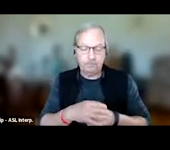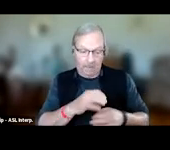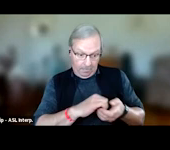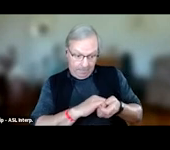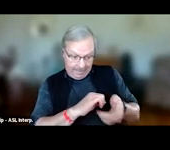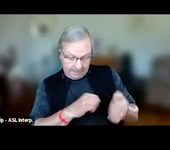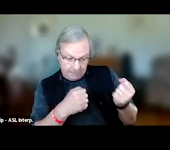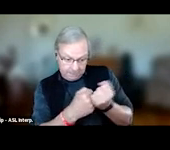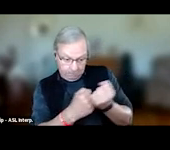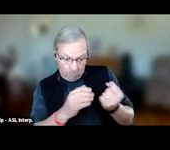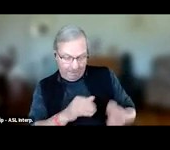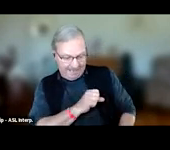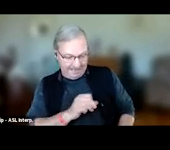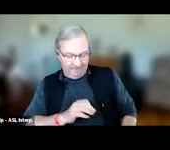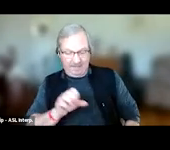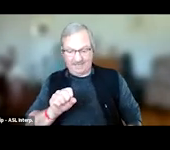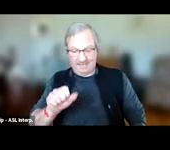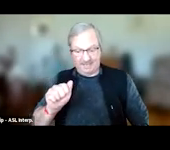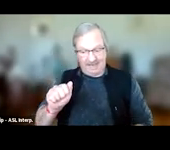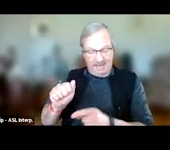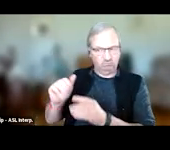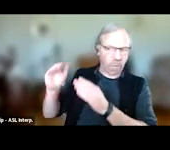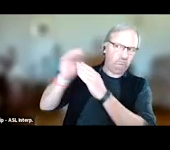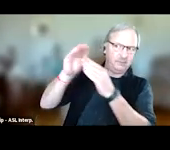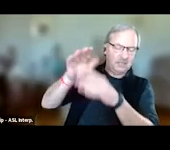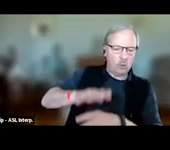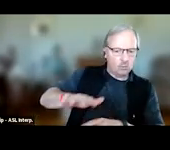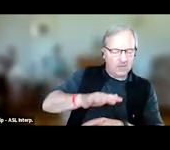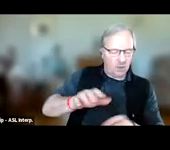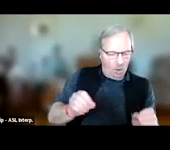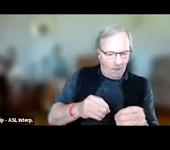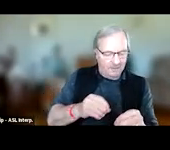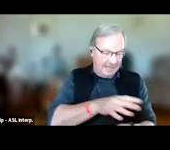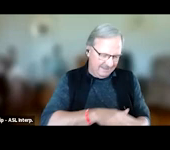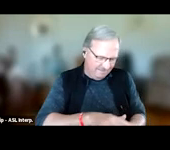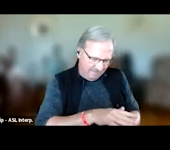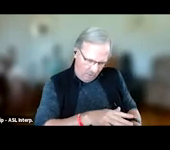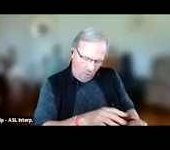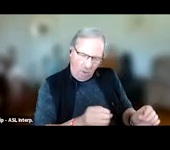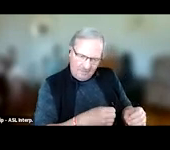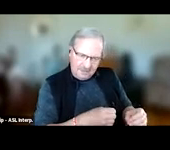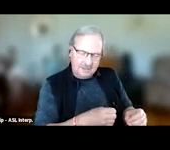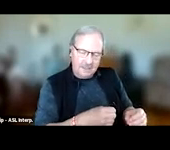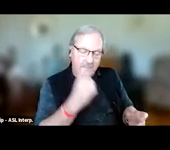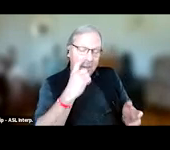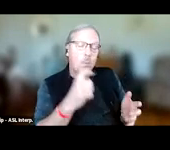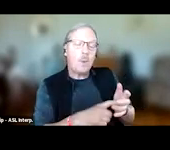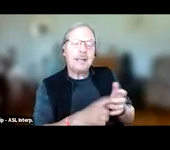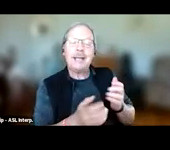by staff at SSA headquarters, at regional offices and area SSA offices because they recognize how important it is